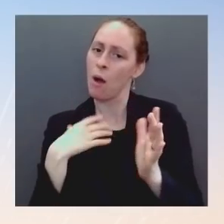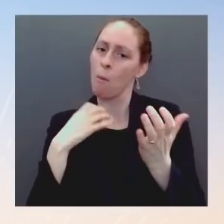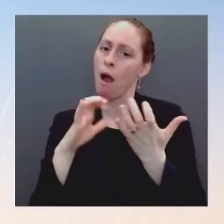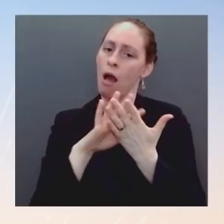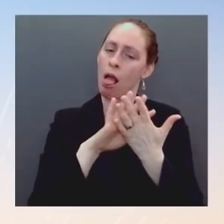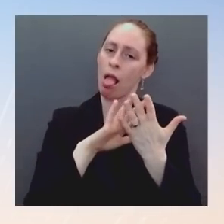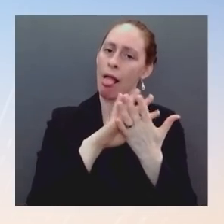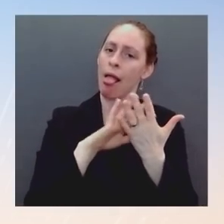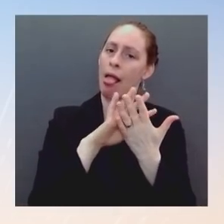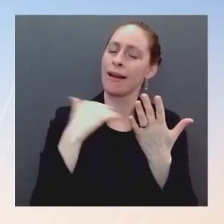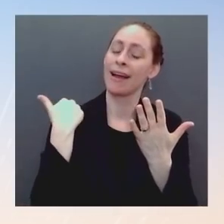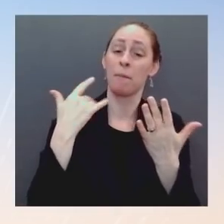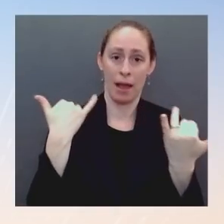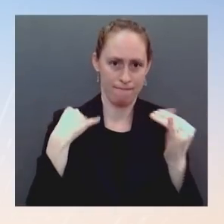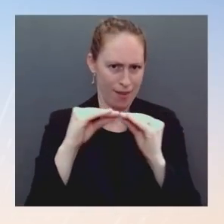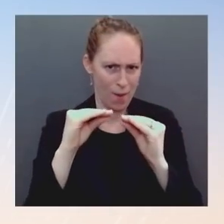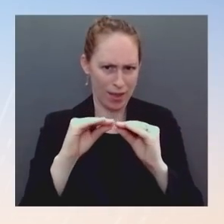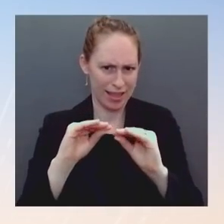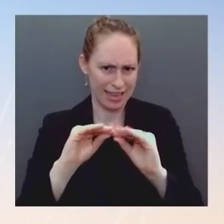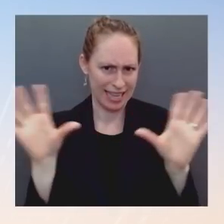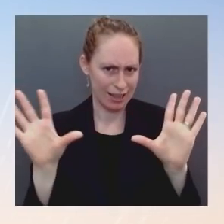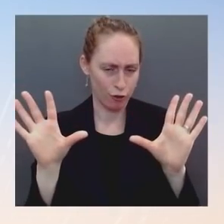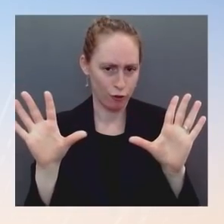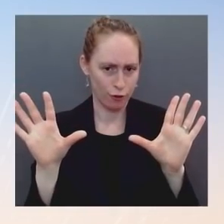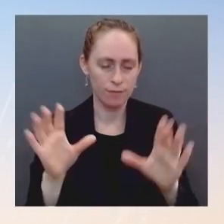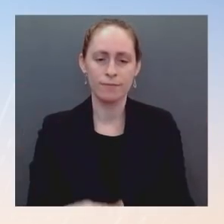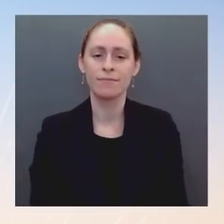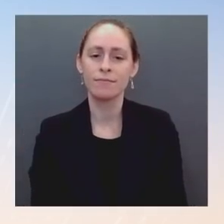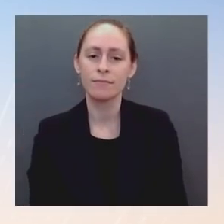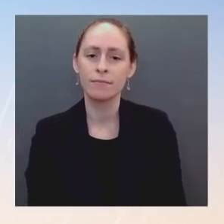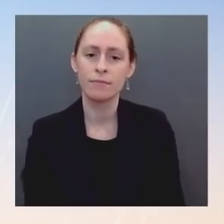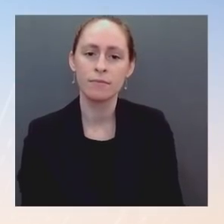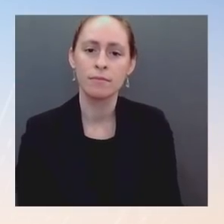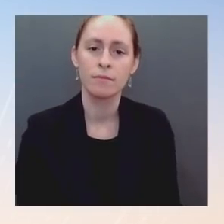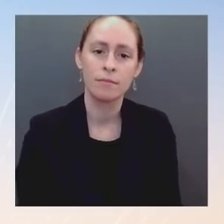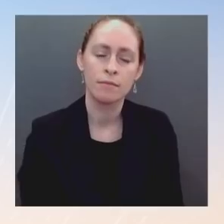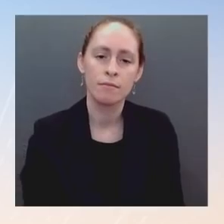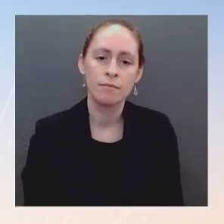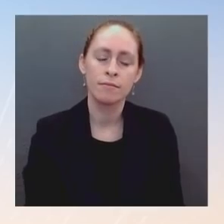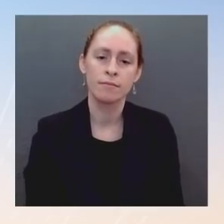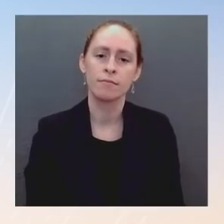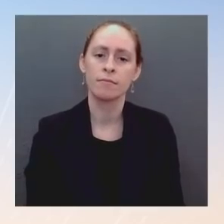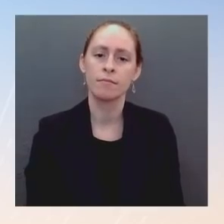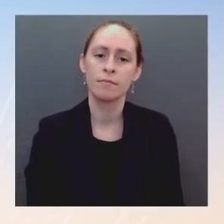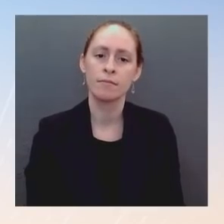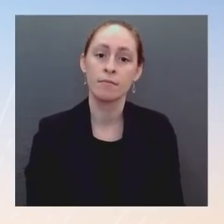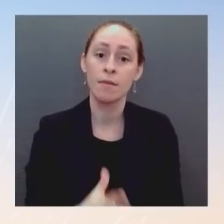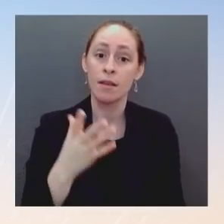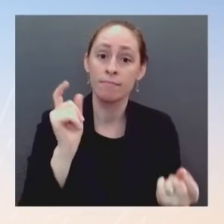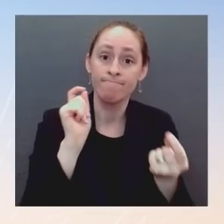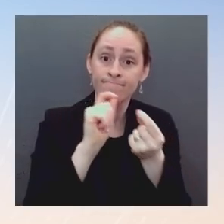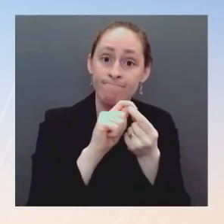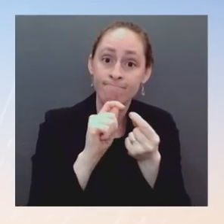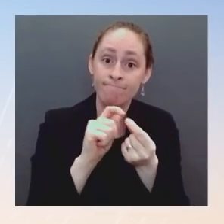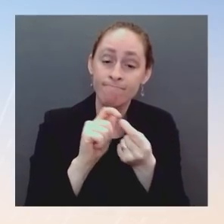that the President has been reviewing was greater than the three. The Press: Okay. On voting rights, what's the President's view